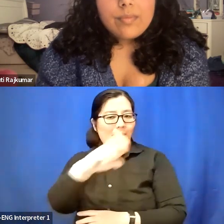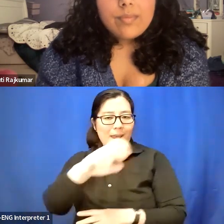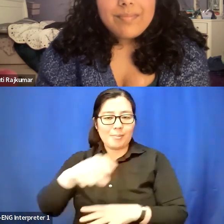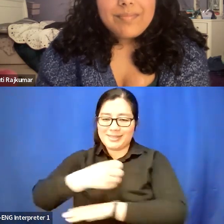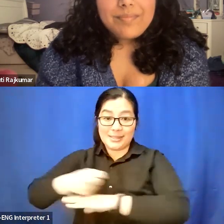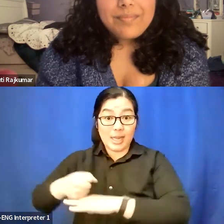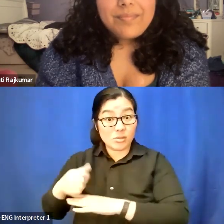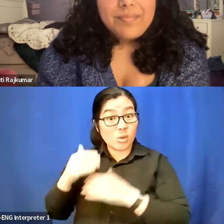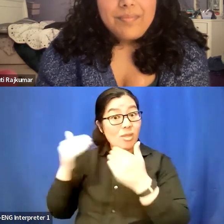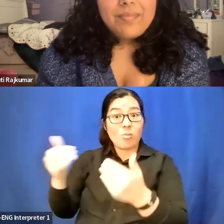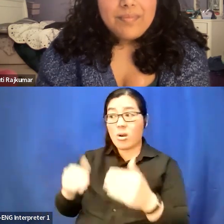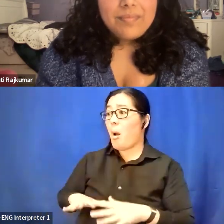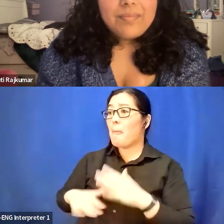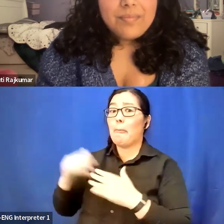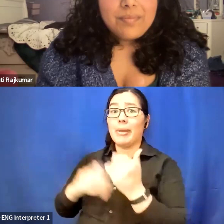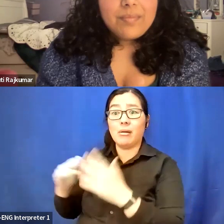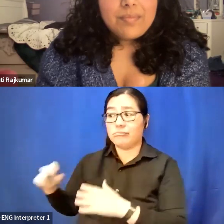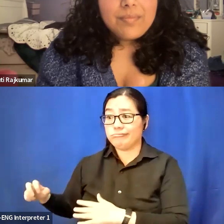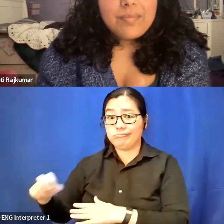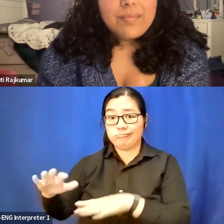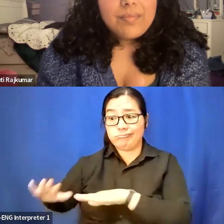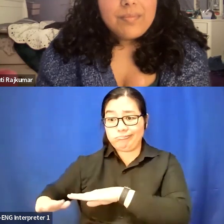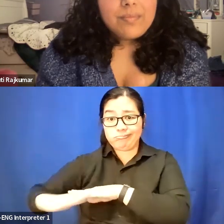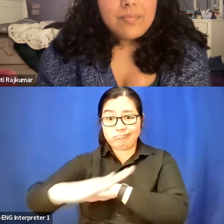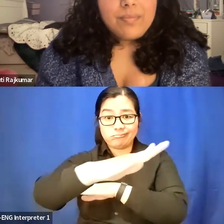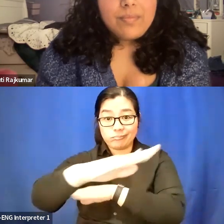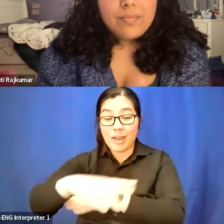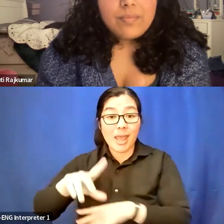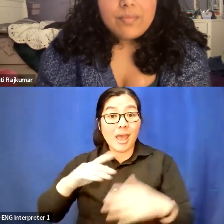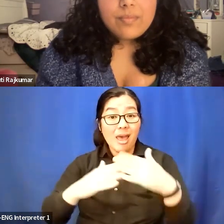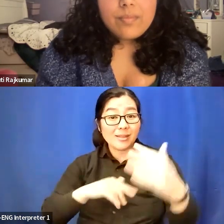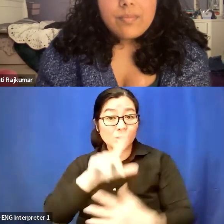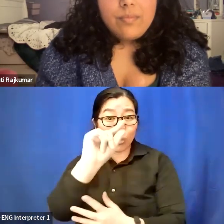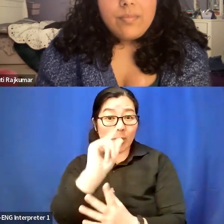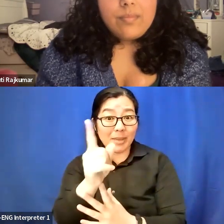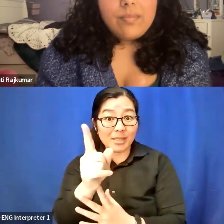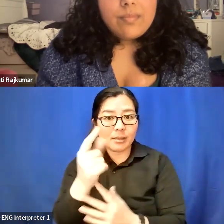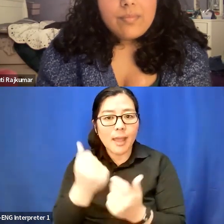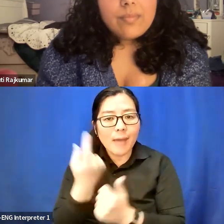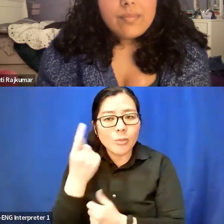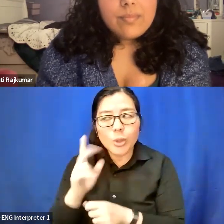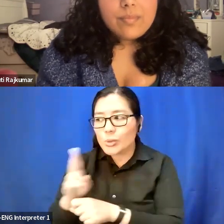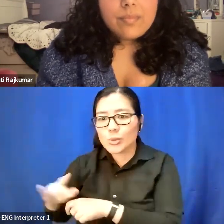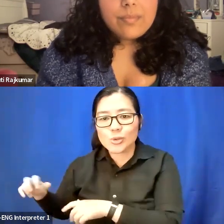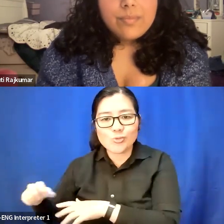They built one in like, you know, 20 minutes flat. But then everybody ended up using the ramp because it was just easier for them.